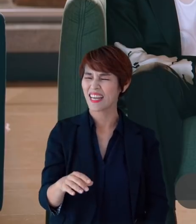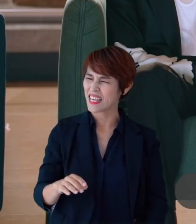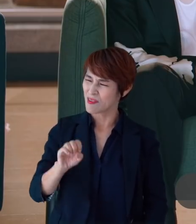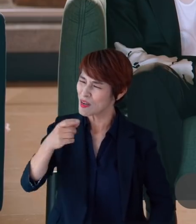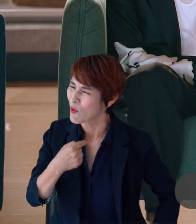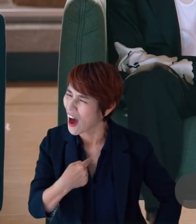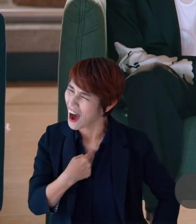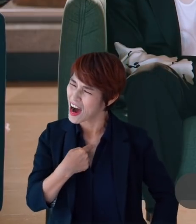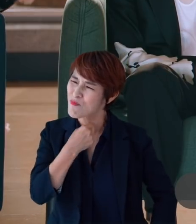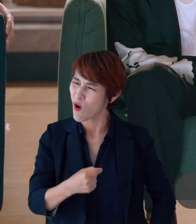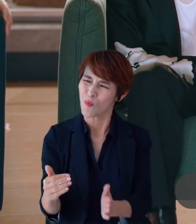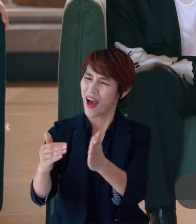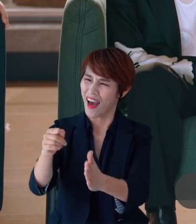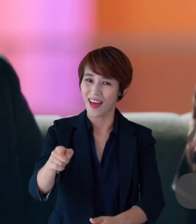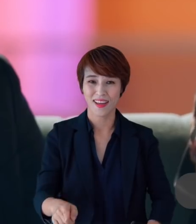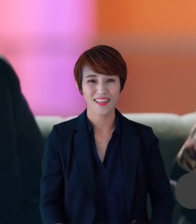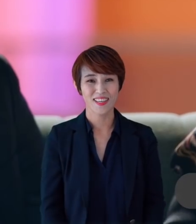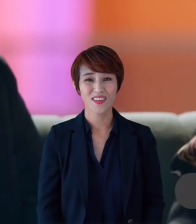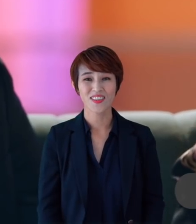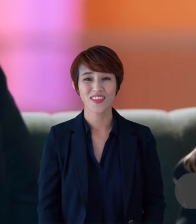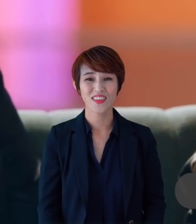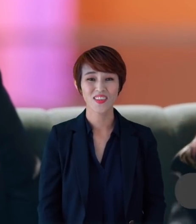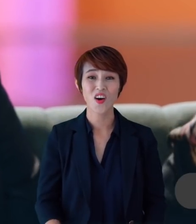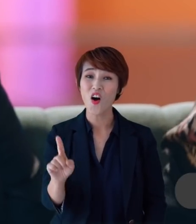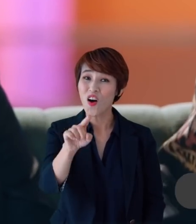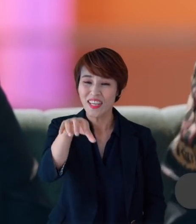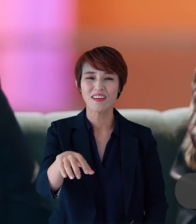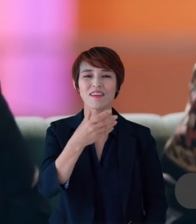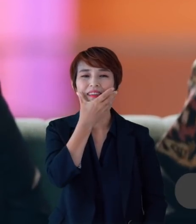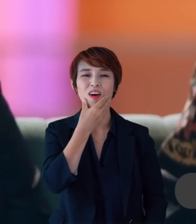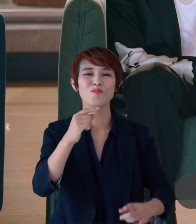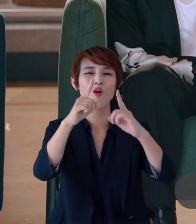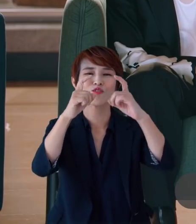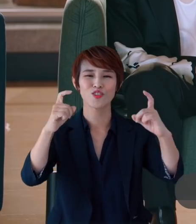Jimin: I was really about to say it this time. Knock it off! Jung Kook: It’s where BTS performed - the Gyeonbokgung Palace.